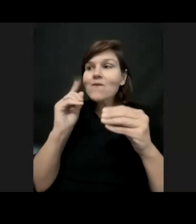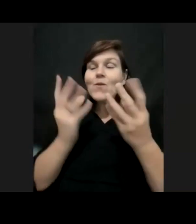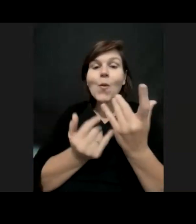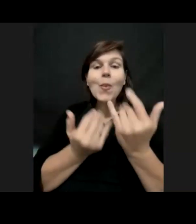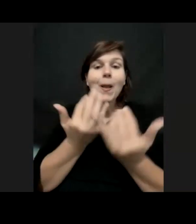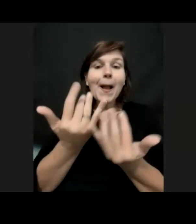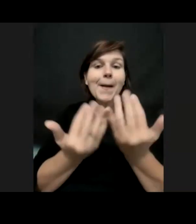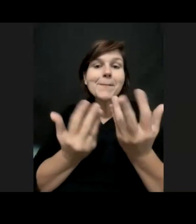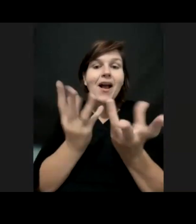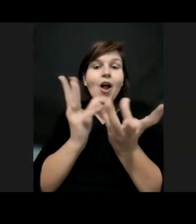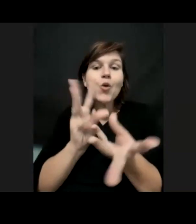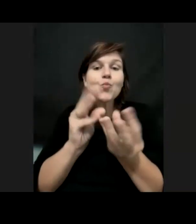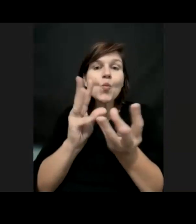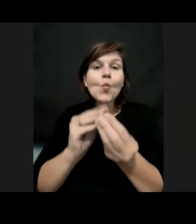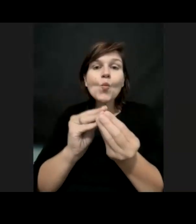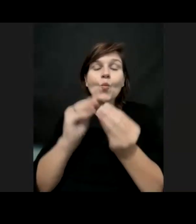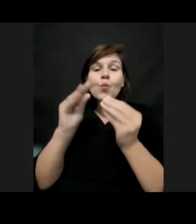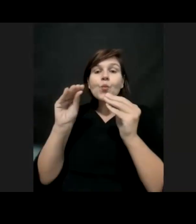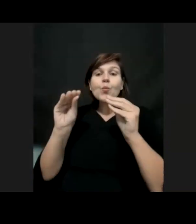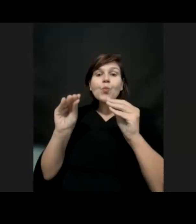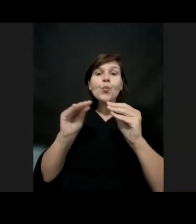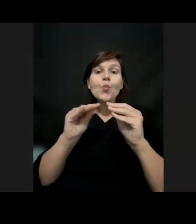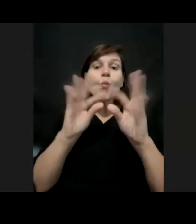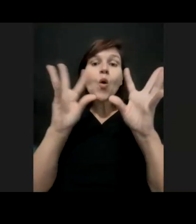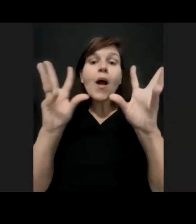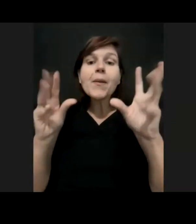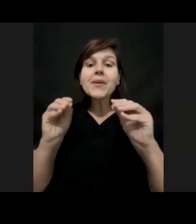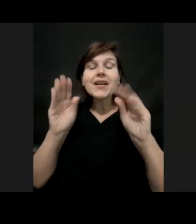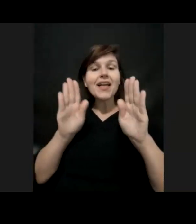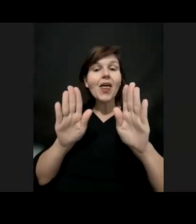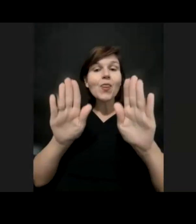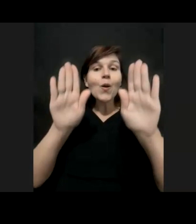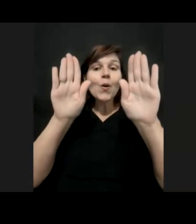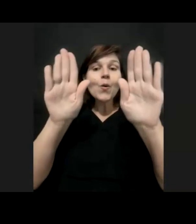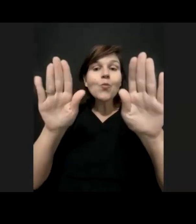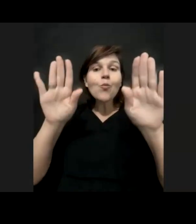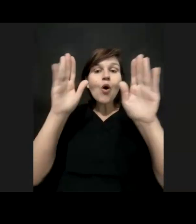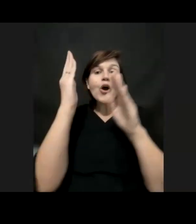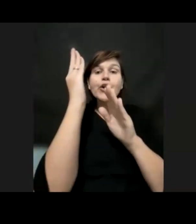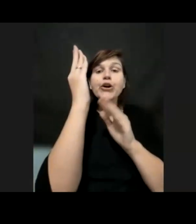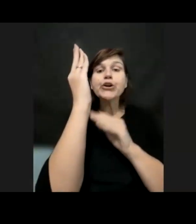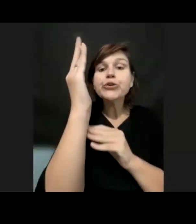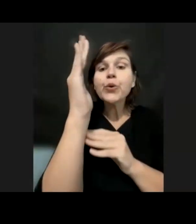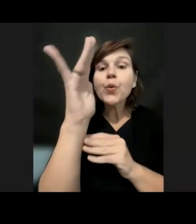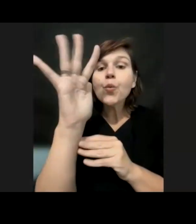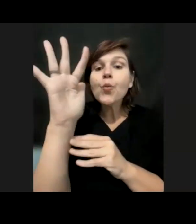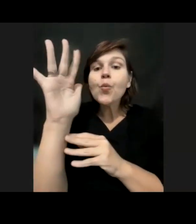Whoop-a-dee-doo! ∂ ∂ In the Wonderful Woodland, there is magic all around.